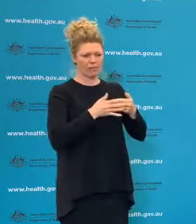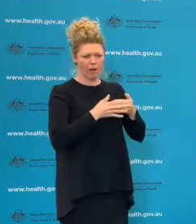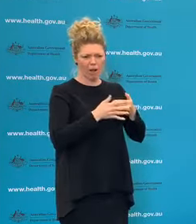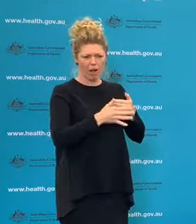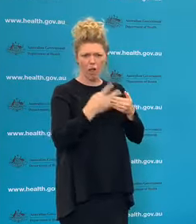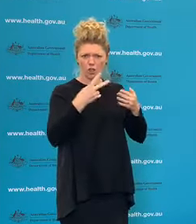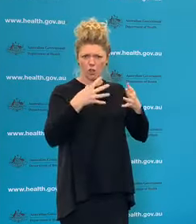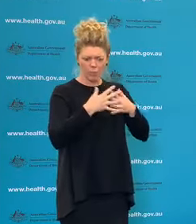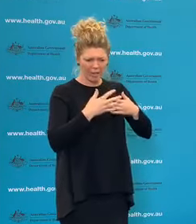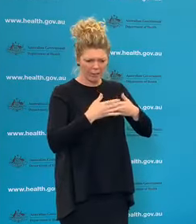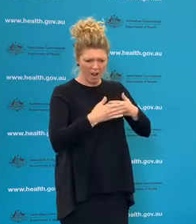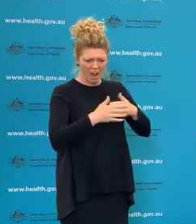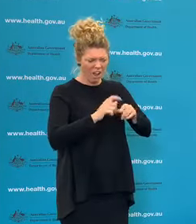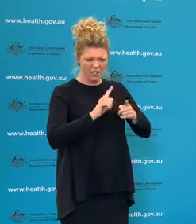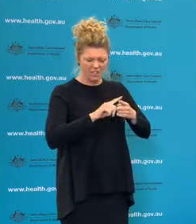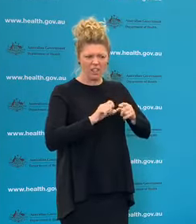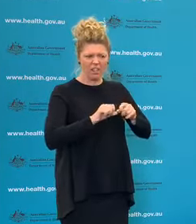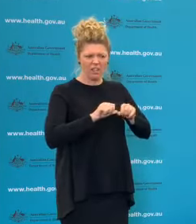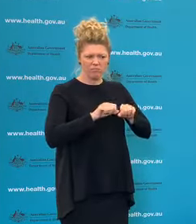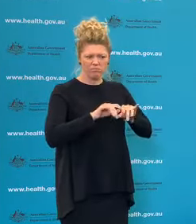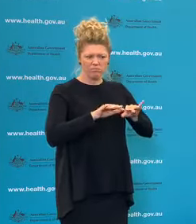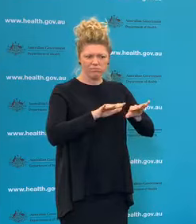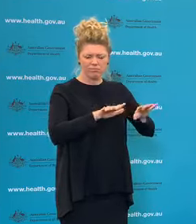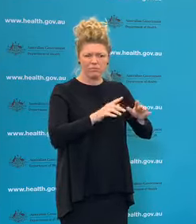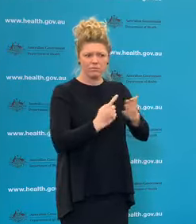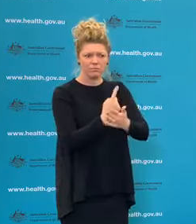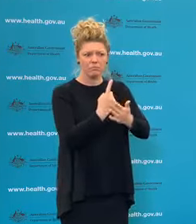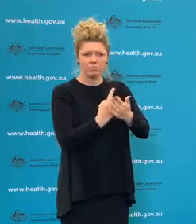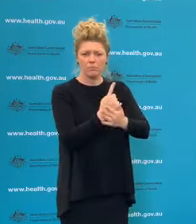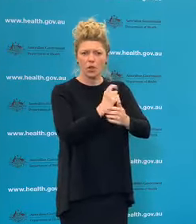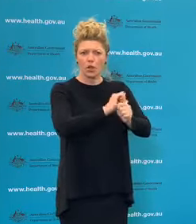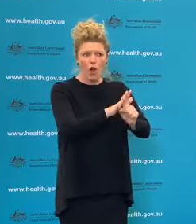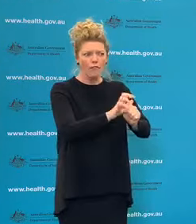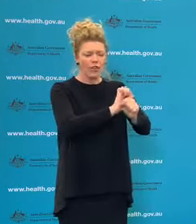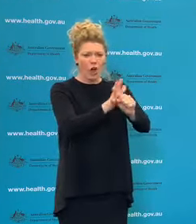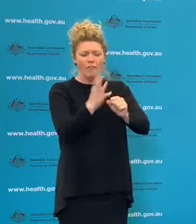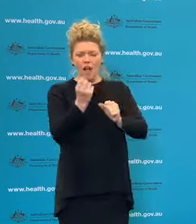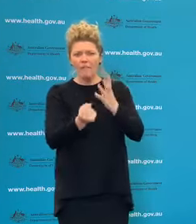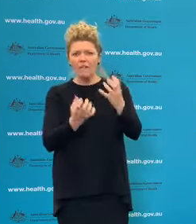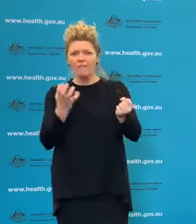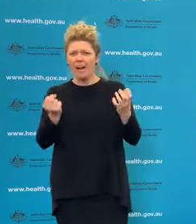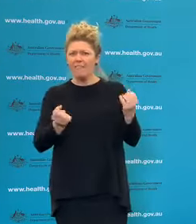Is that effectively a second wave of infections, given that had measures been